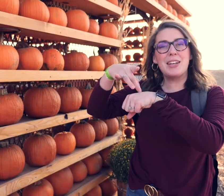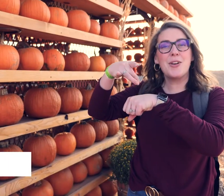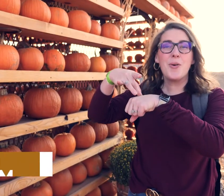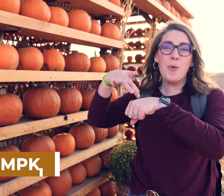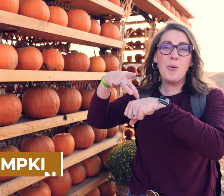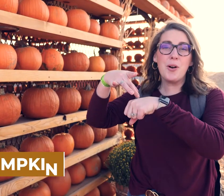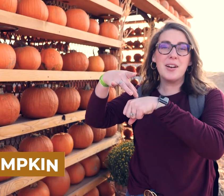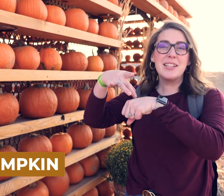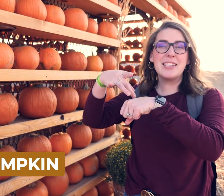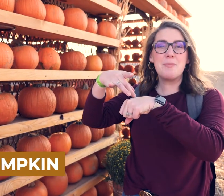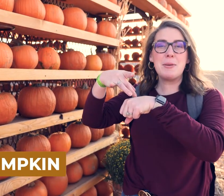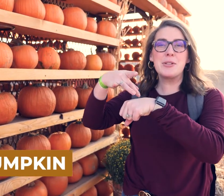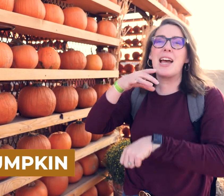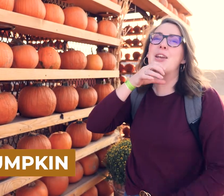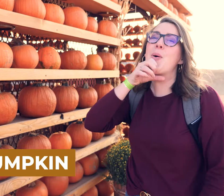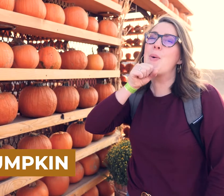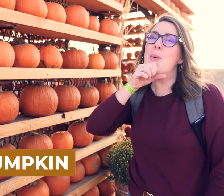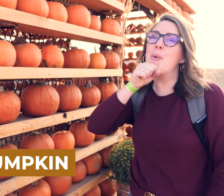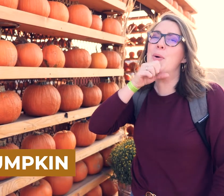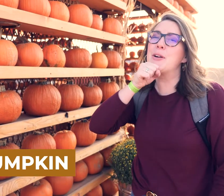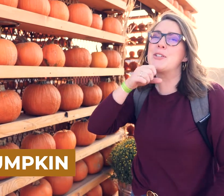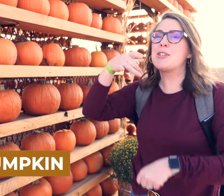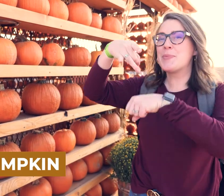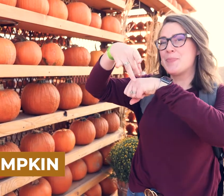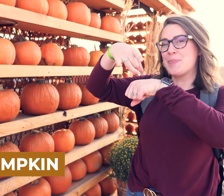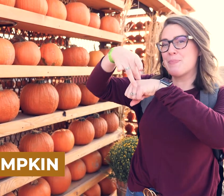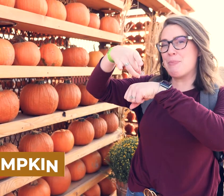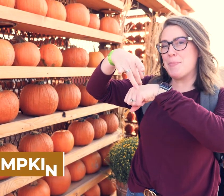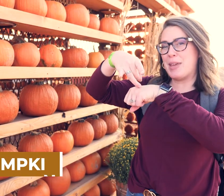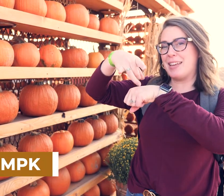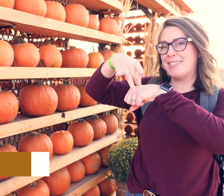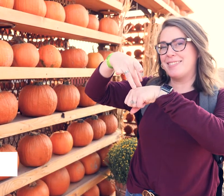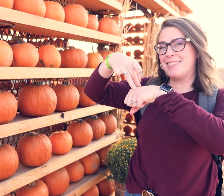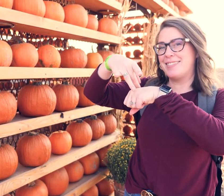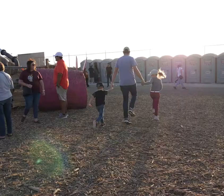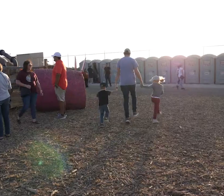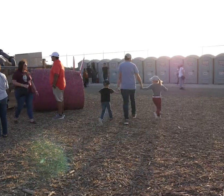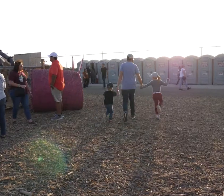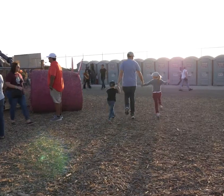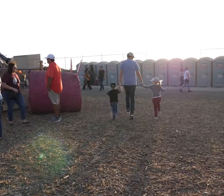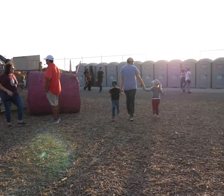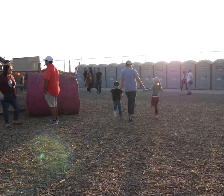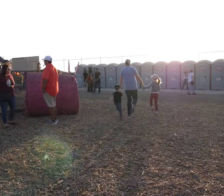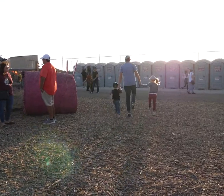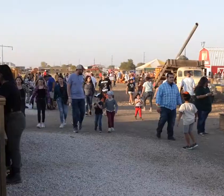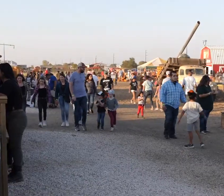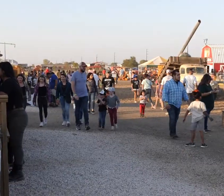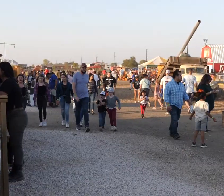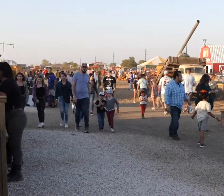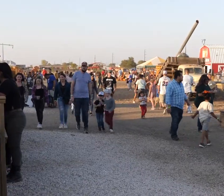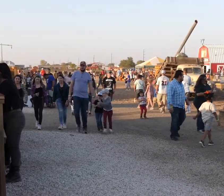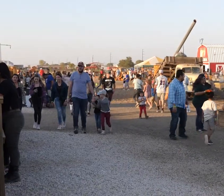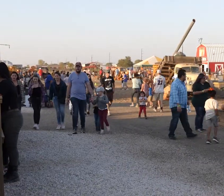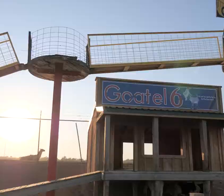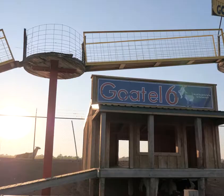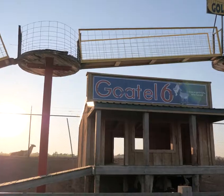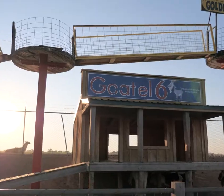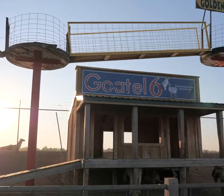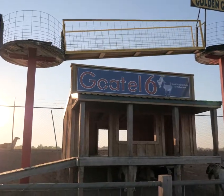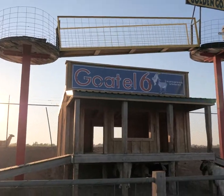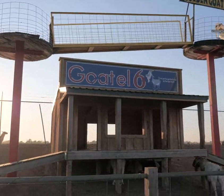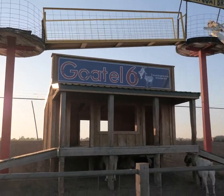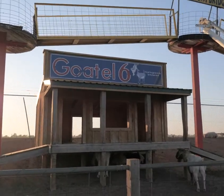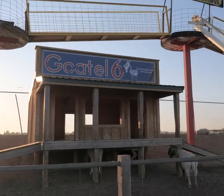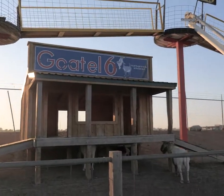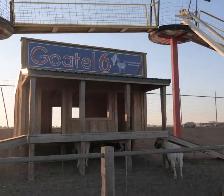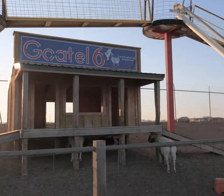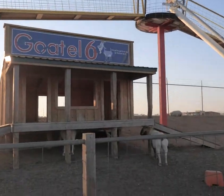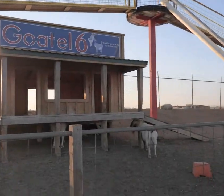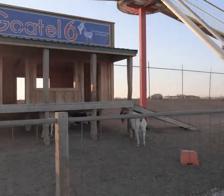PUMPKIN Or some people sign ORANGE PUMPKIN